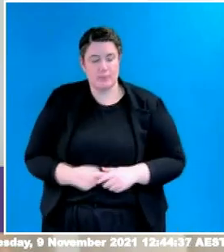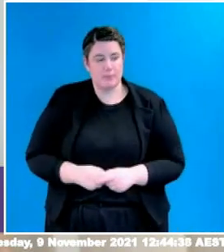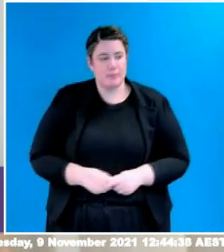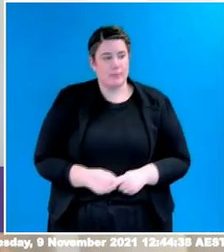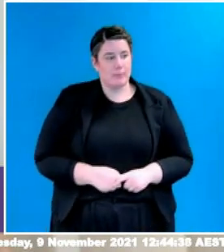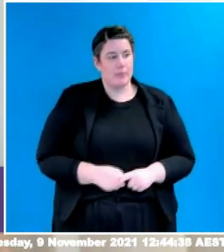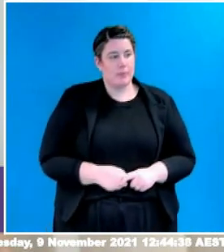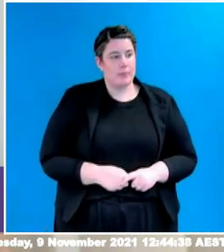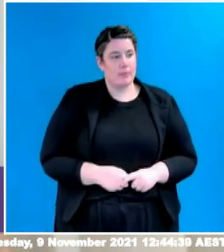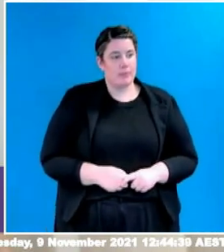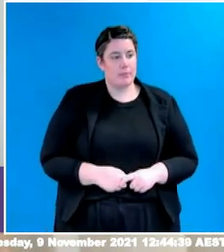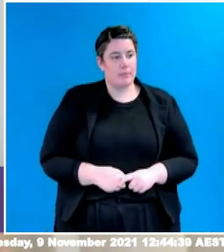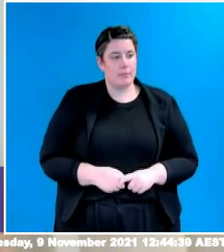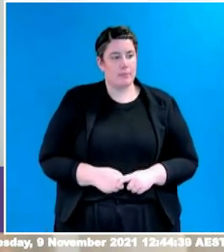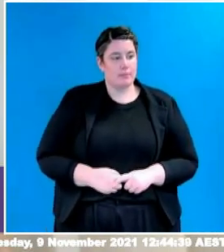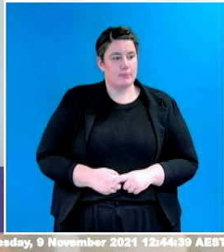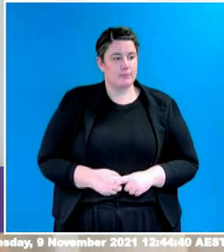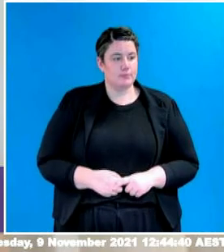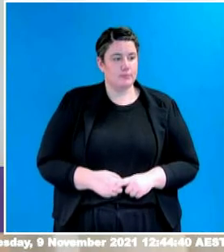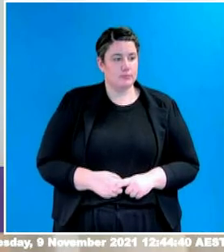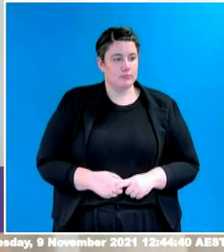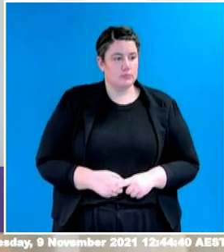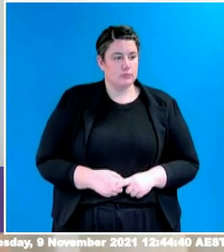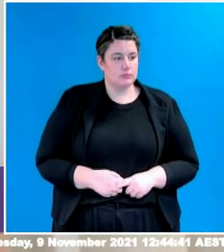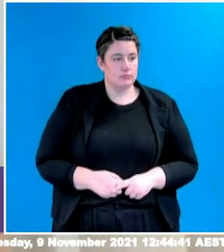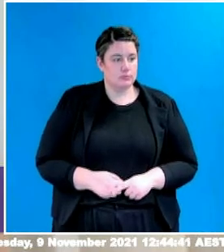I think in a few weeks' time you are going to participate in our